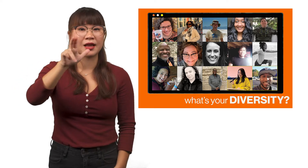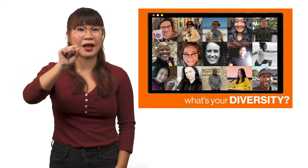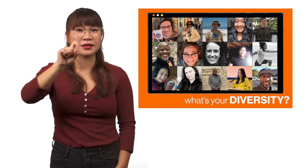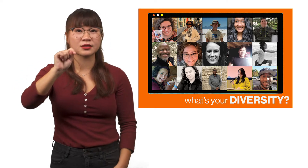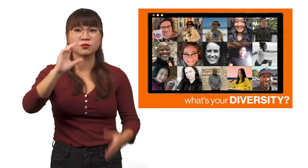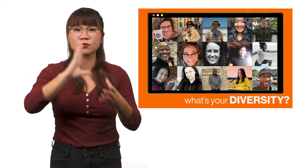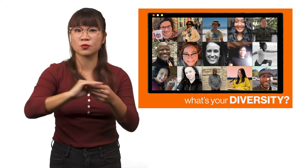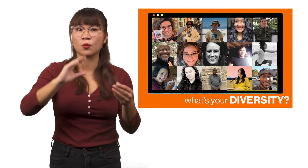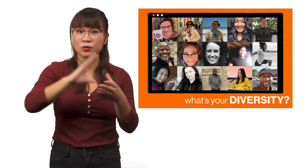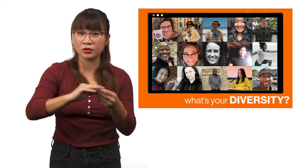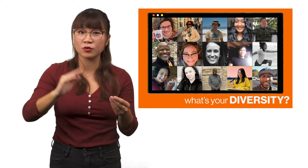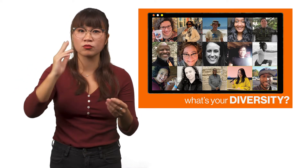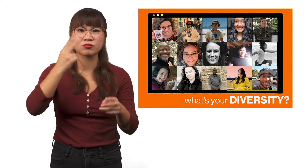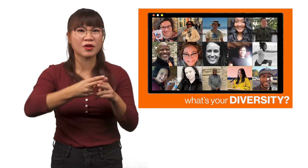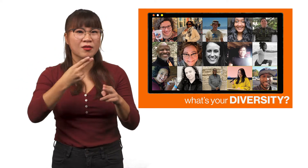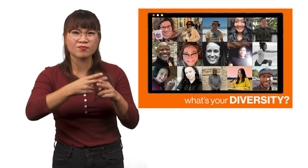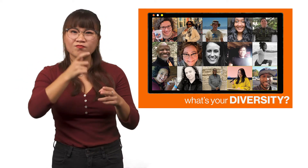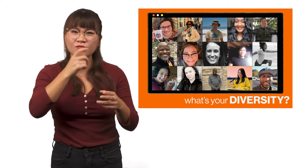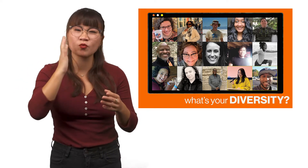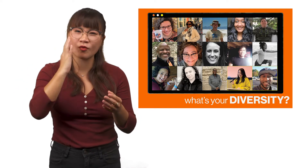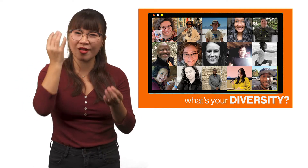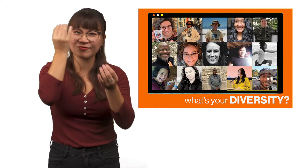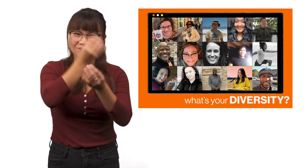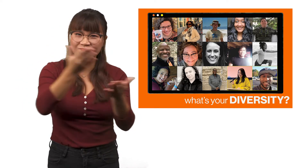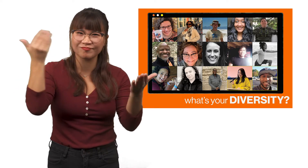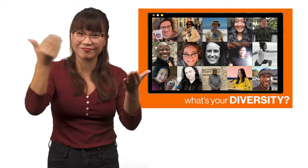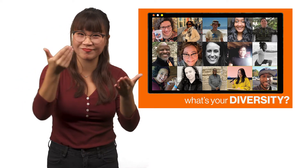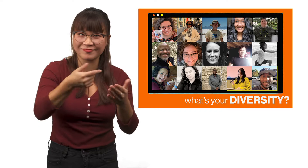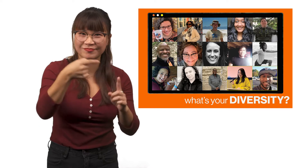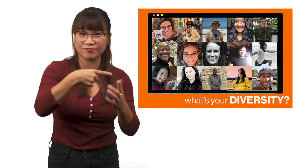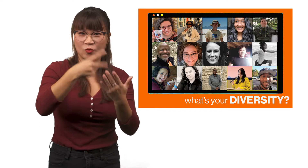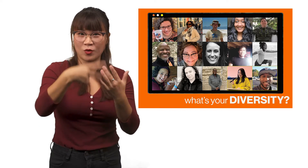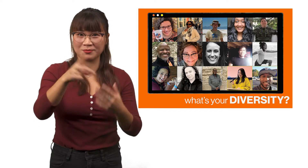Guest storytellers will be named leading up to the program date